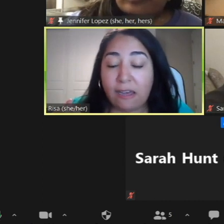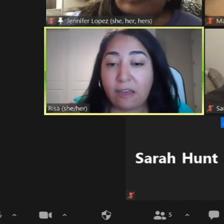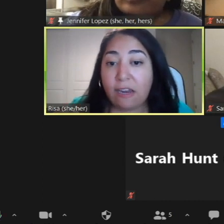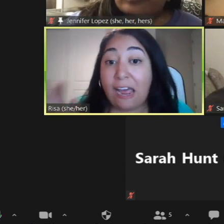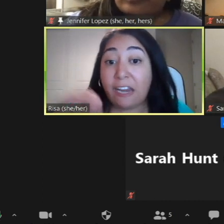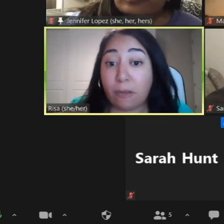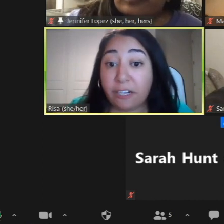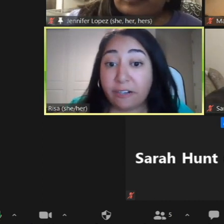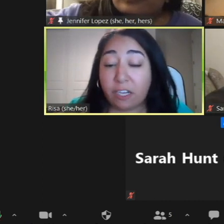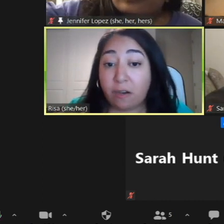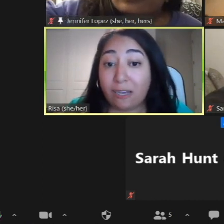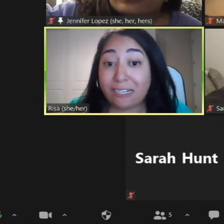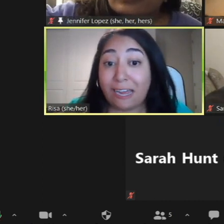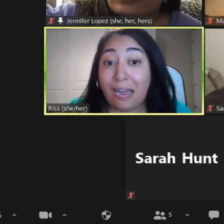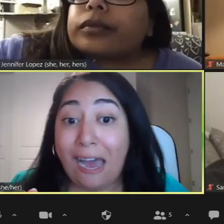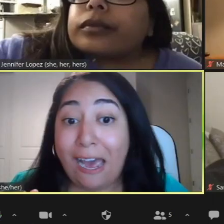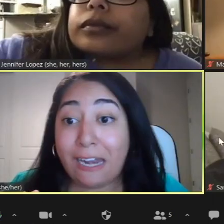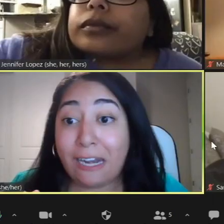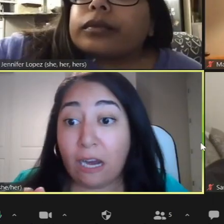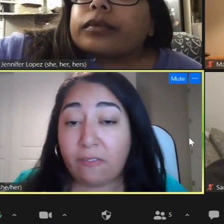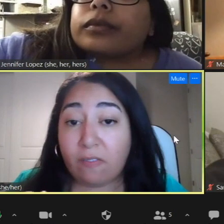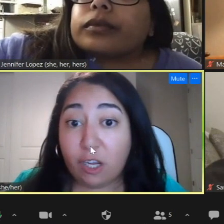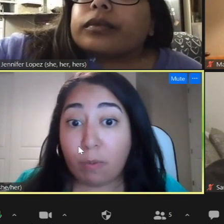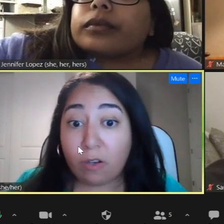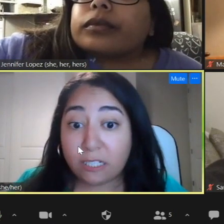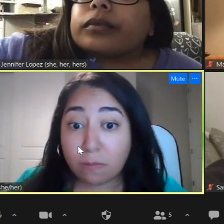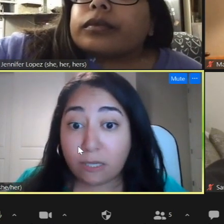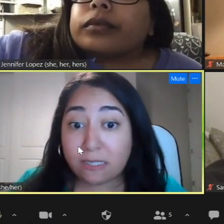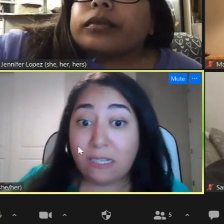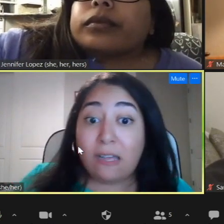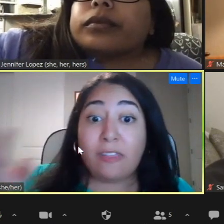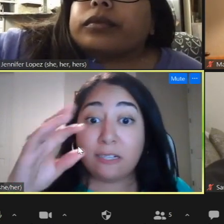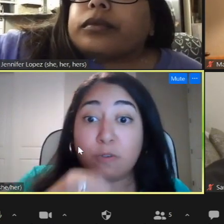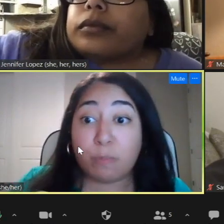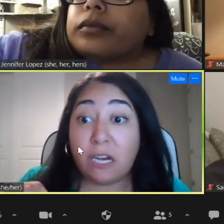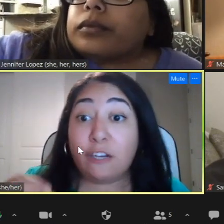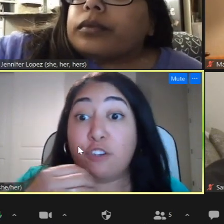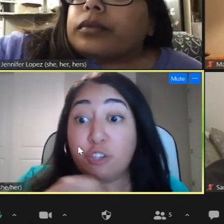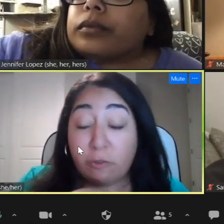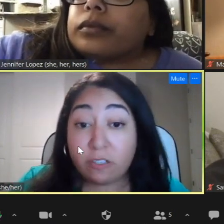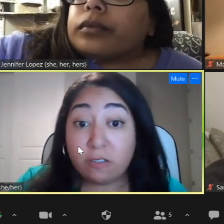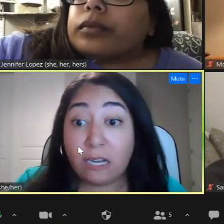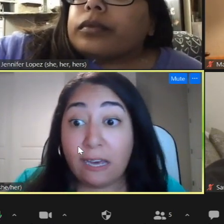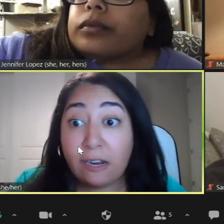in anybody's video and say 'Hide Non-Video Participants'. This will be on the user side